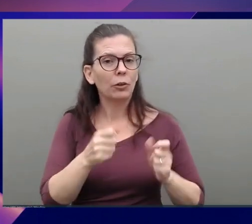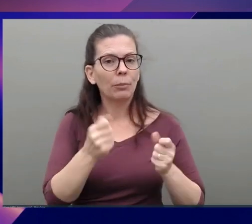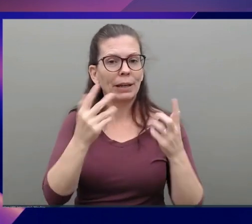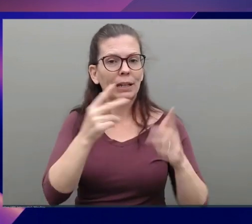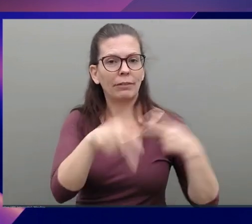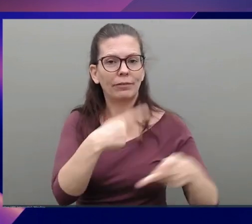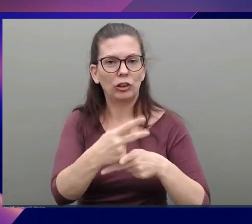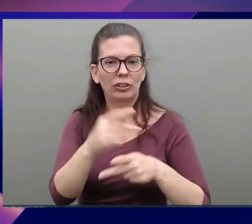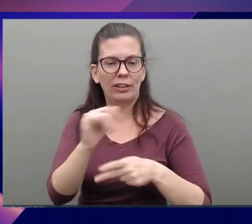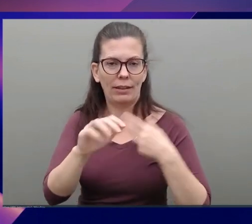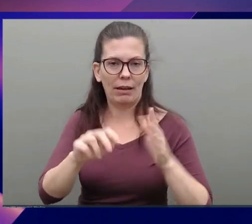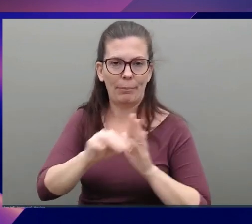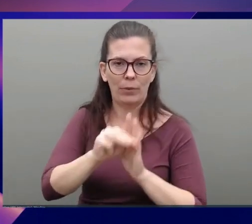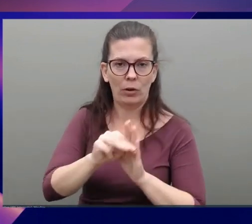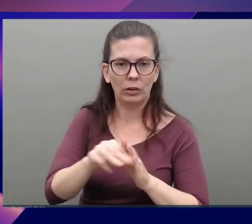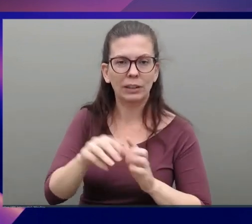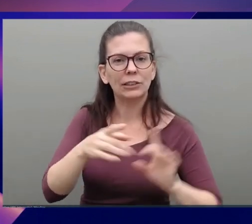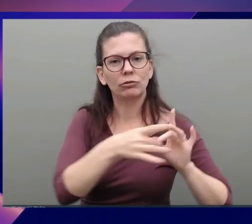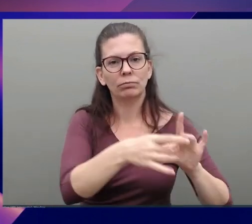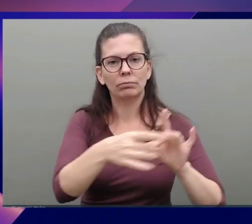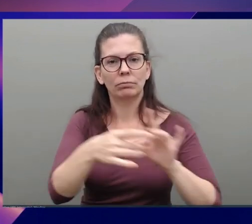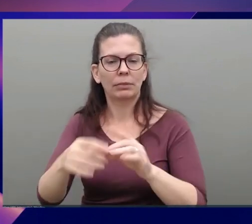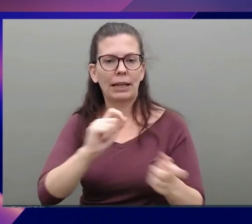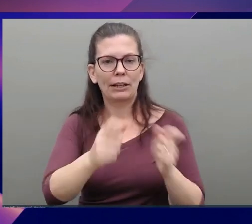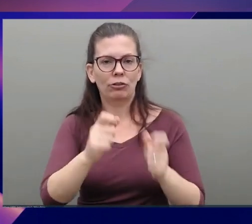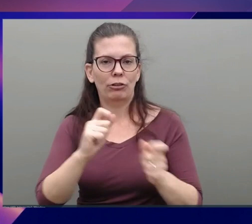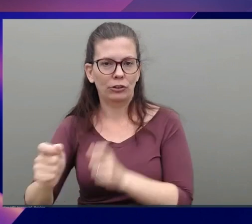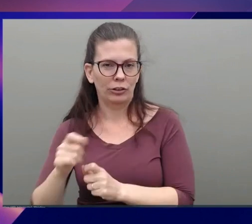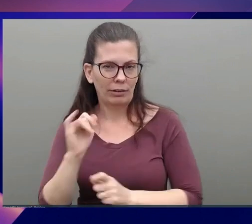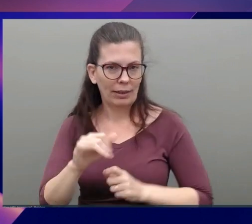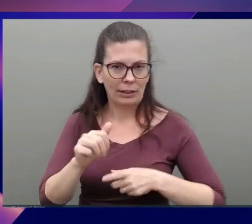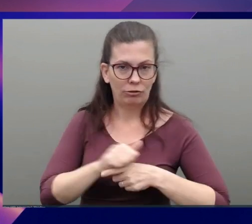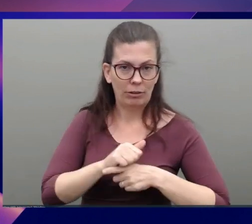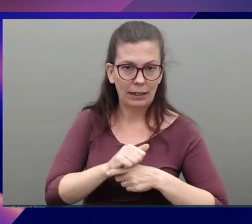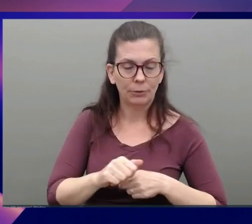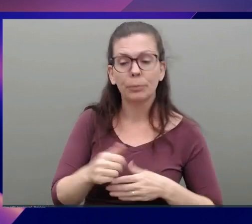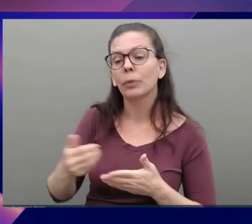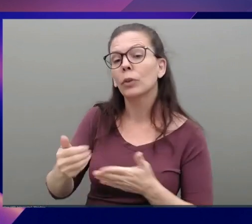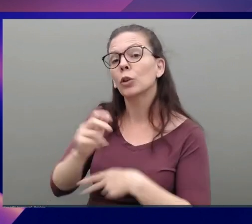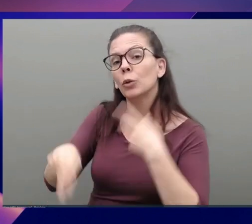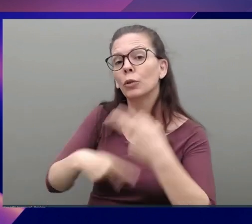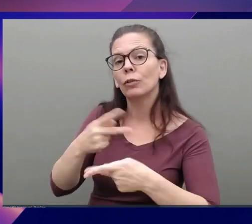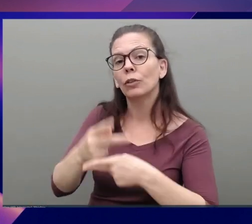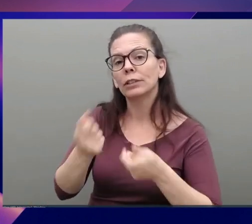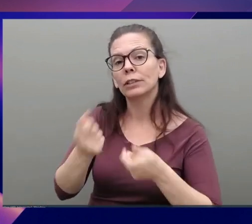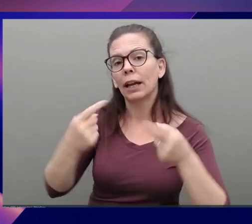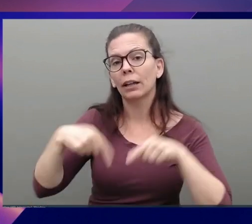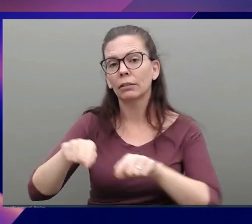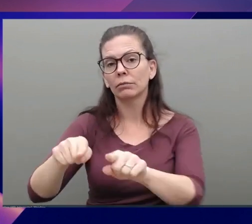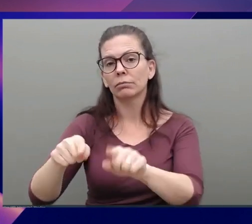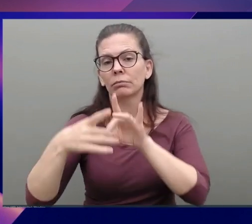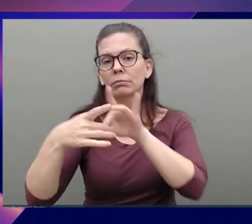each corresponding to an iteration of model training. These new versions could correspond to a new set of hyper parameters